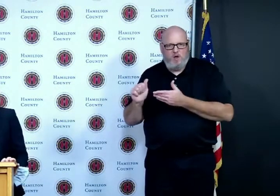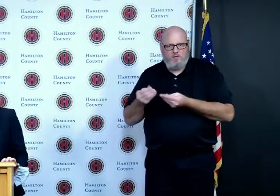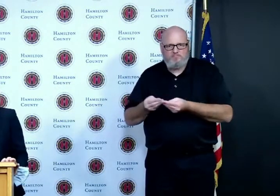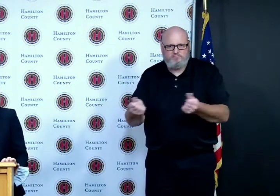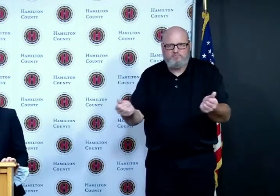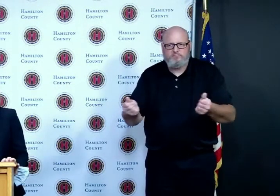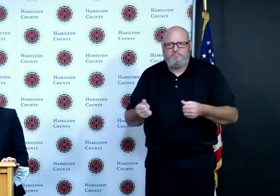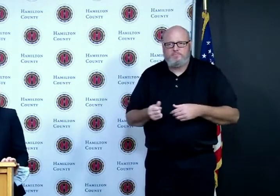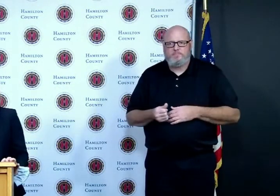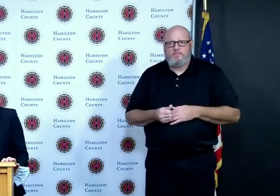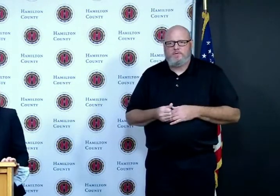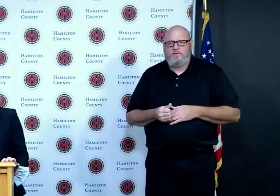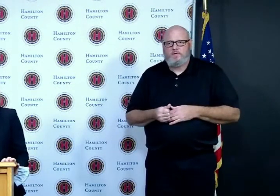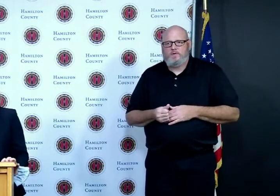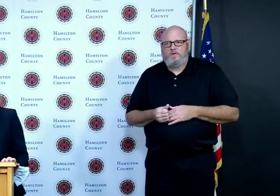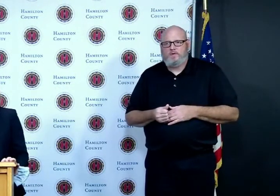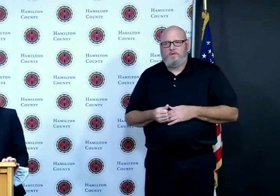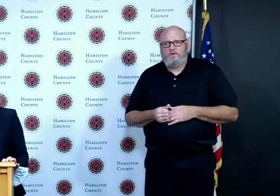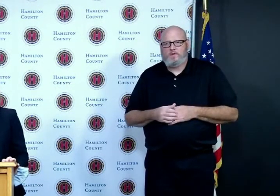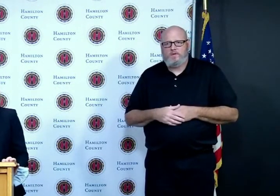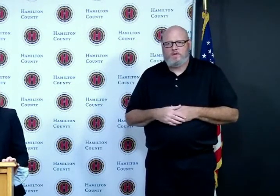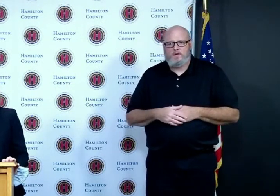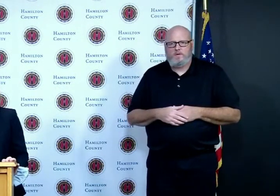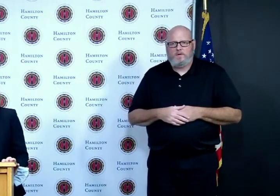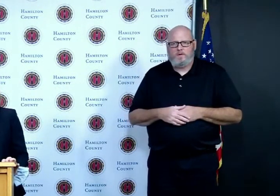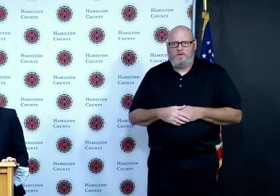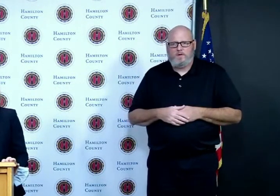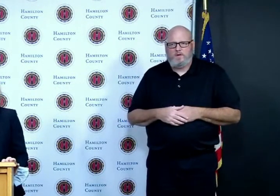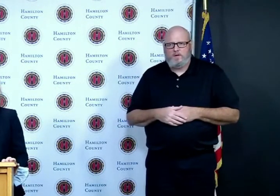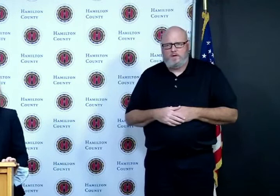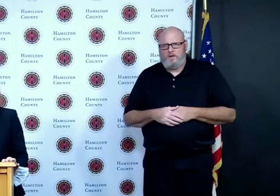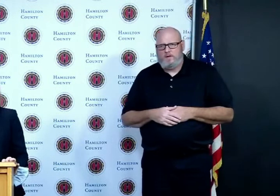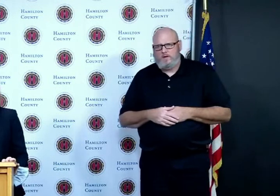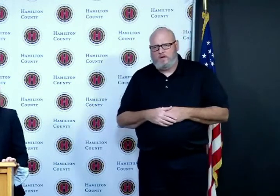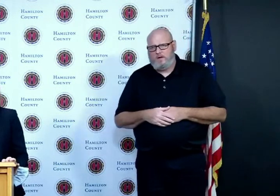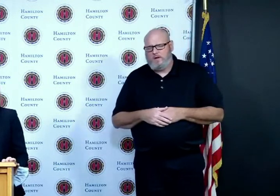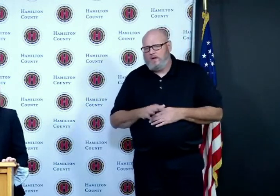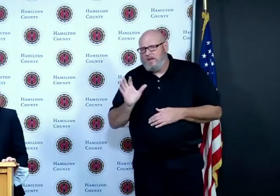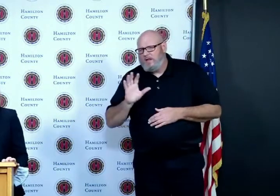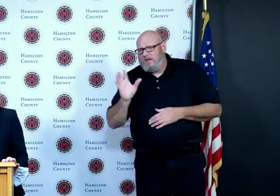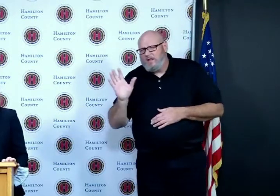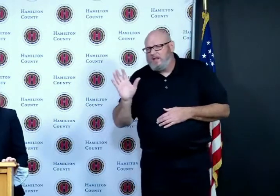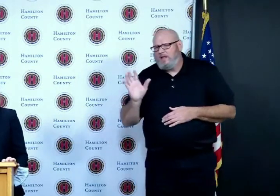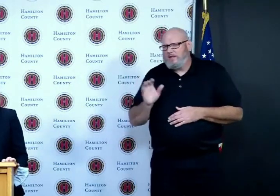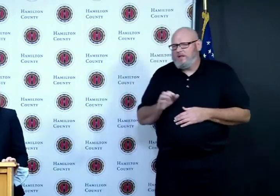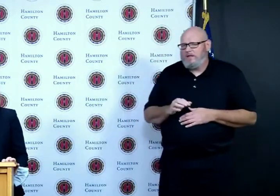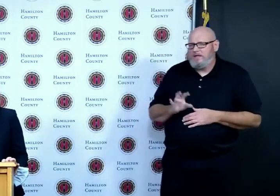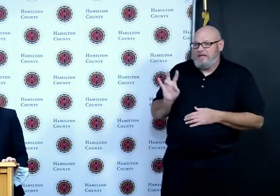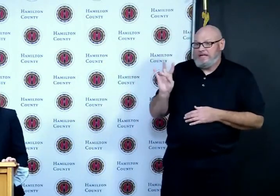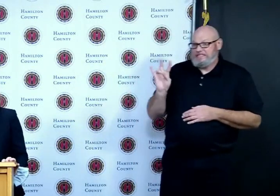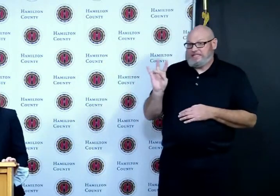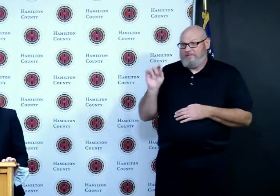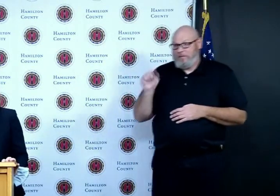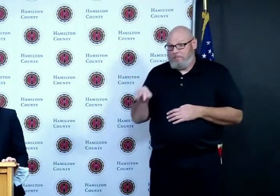you said 6.9 of the 7 million was distributed is that correct 7.5 that was budgeted oh okay I'm